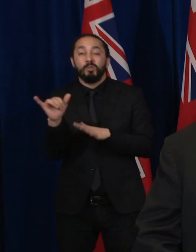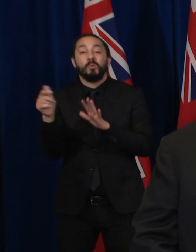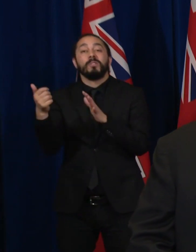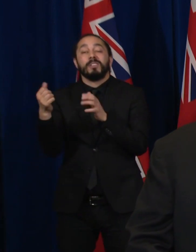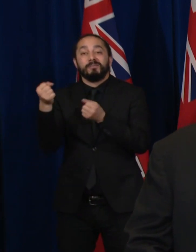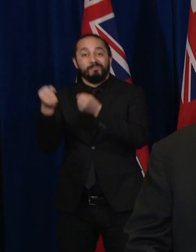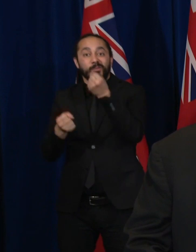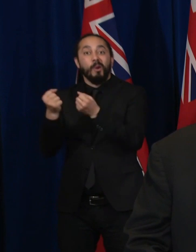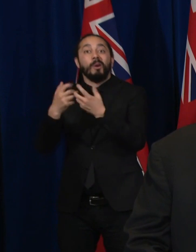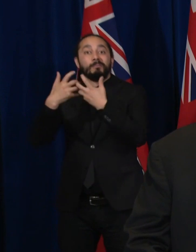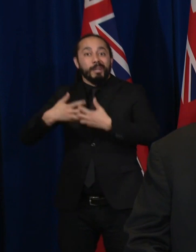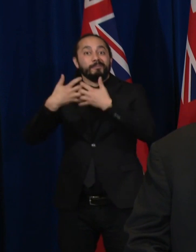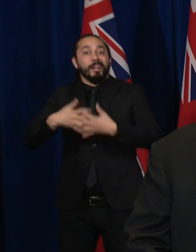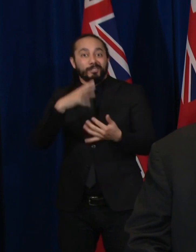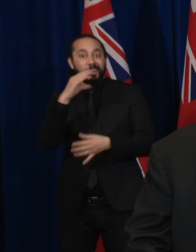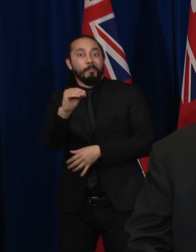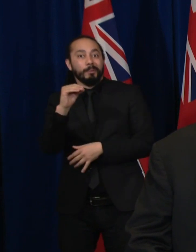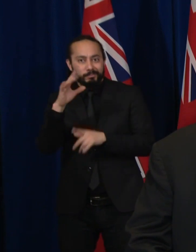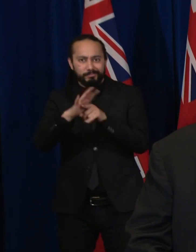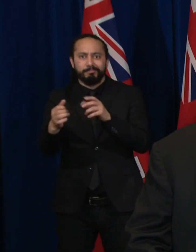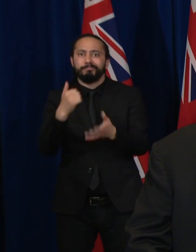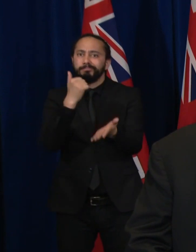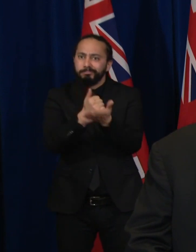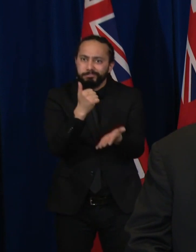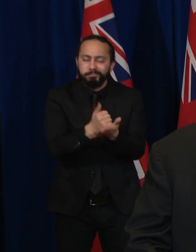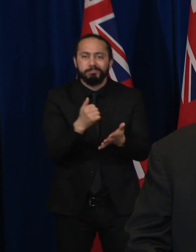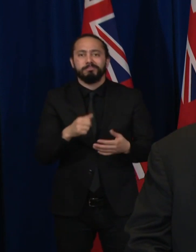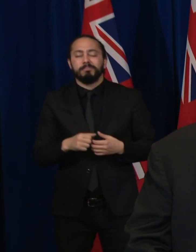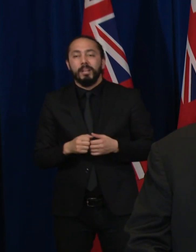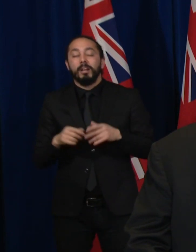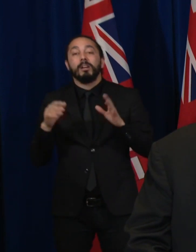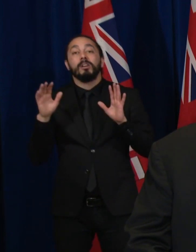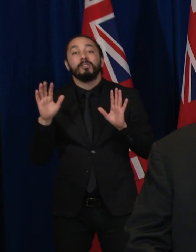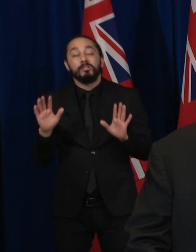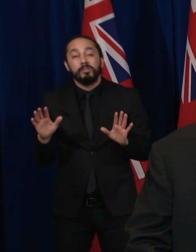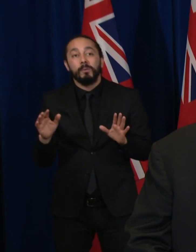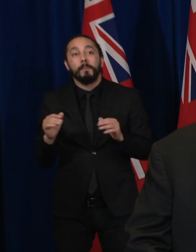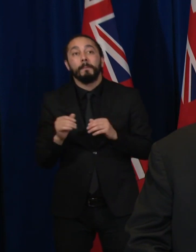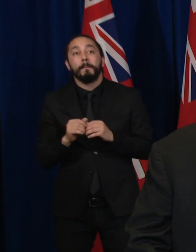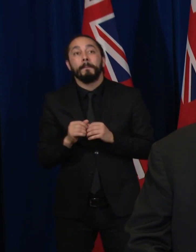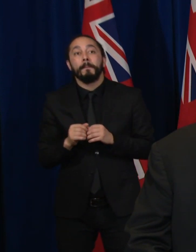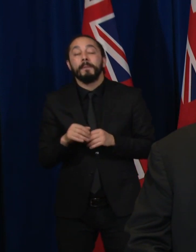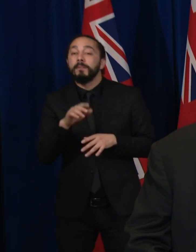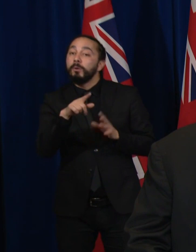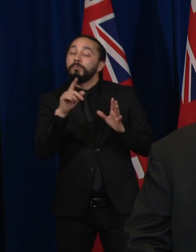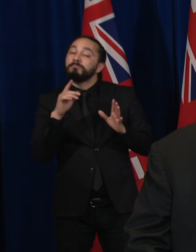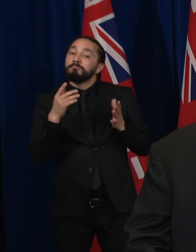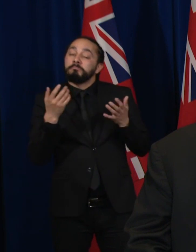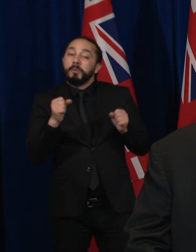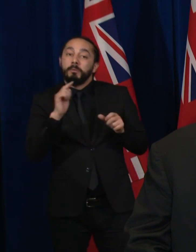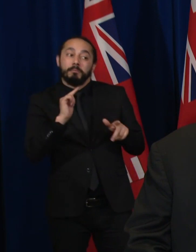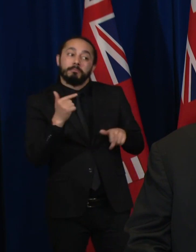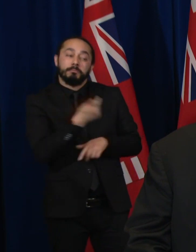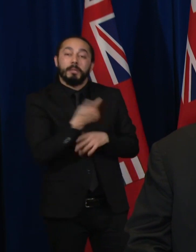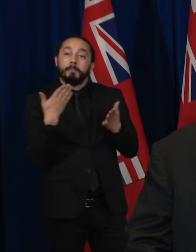manufacturers, as was said in our past announcements. I'm going to let the Minister of Finance talk about the finances of our province compared